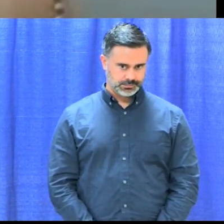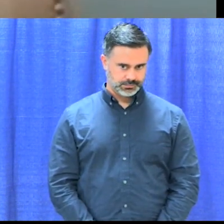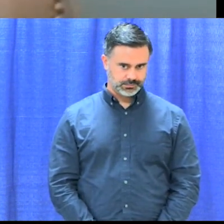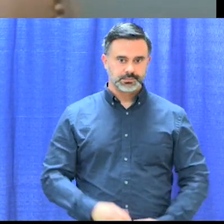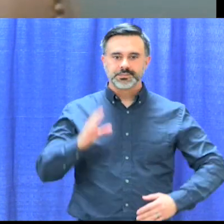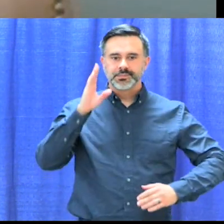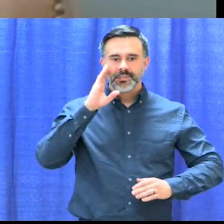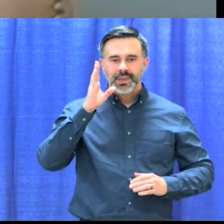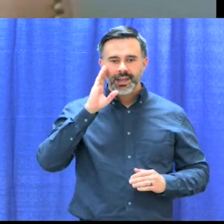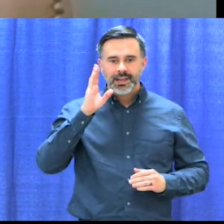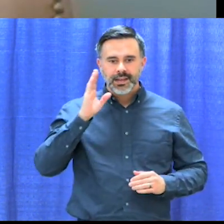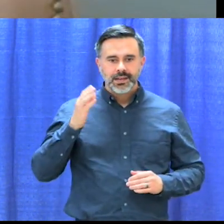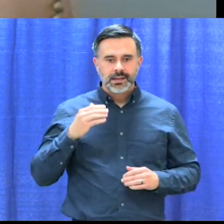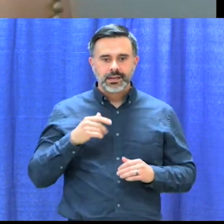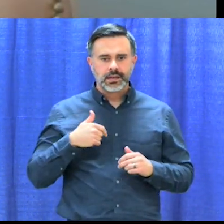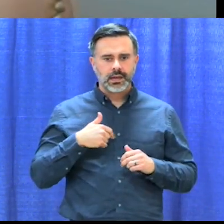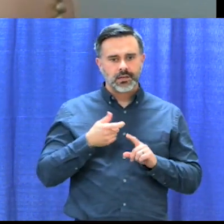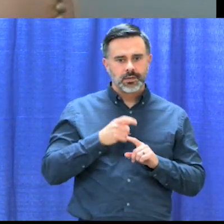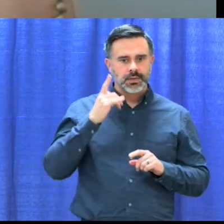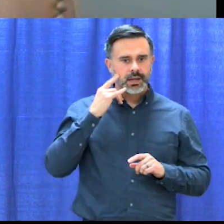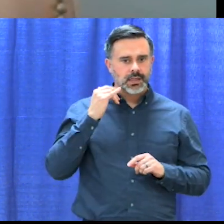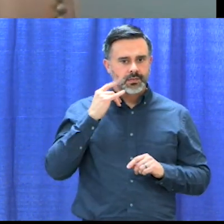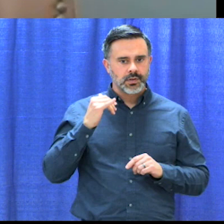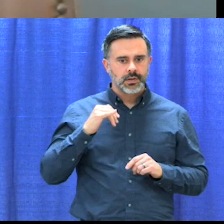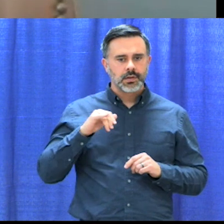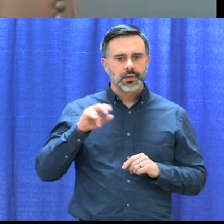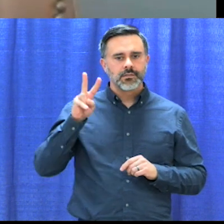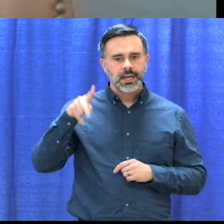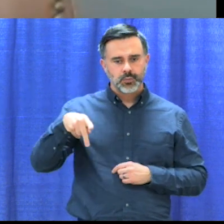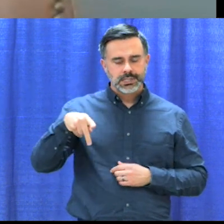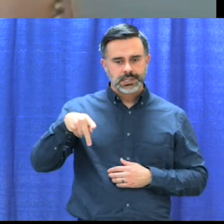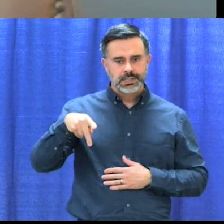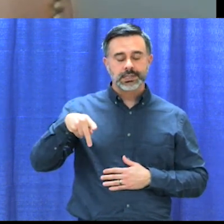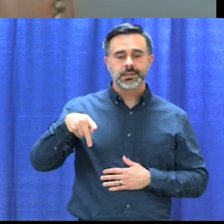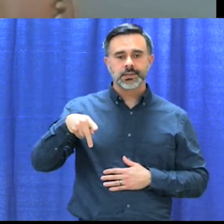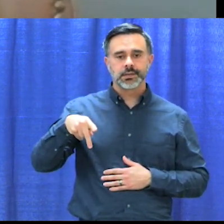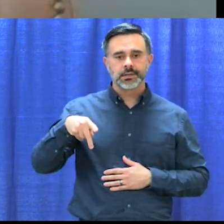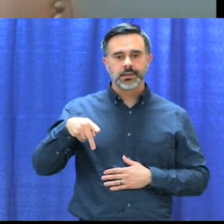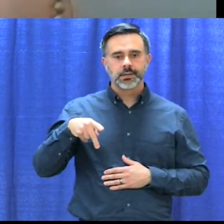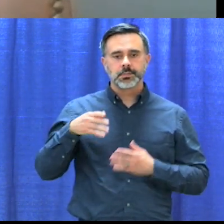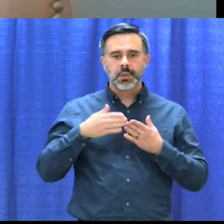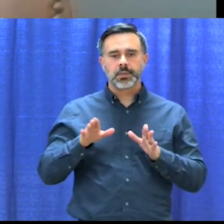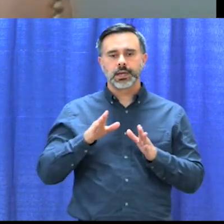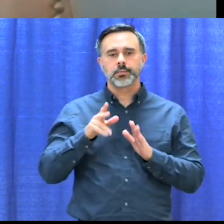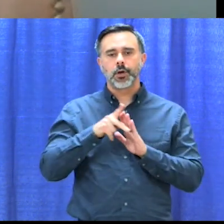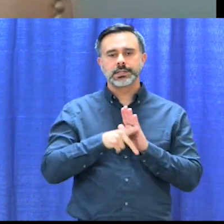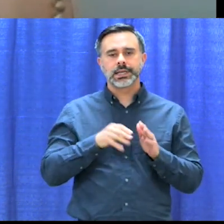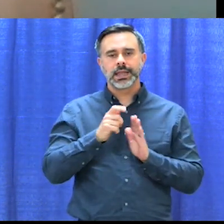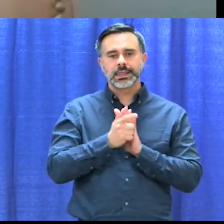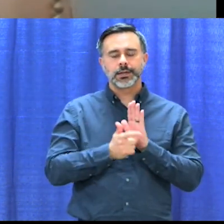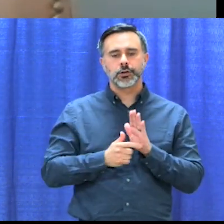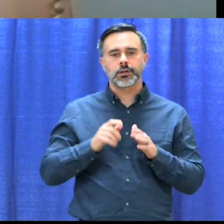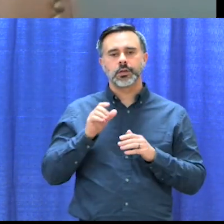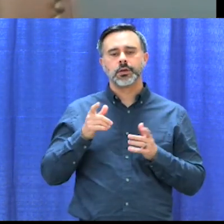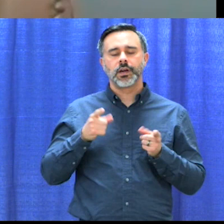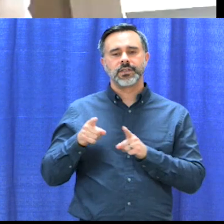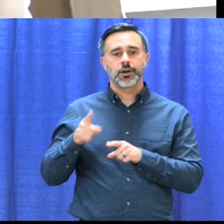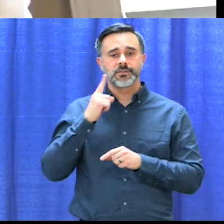I'm the California vice president public policy and legal affairs for Verizon.